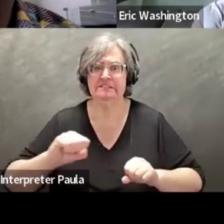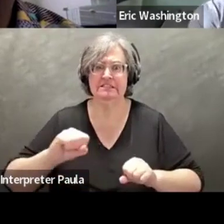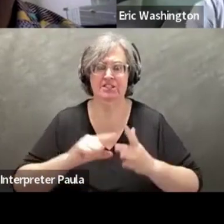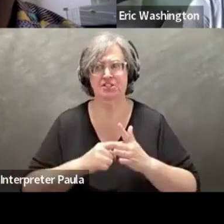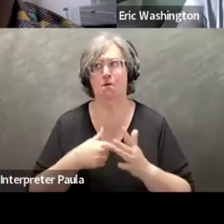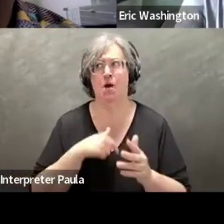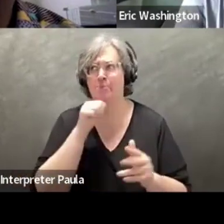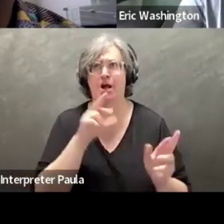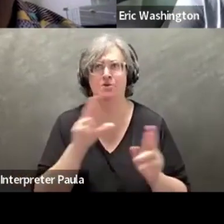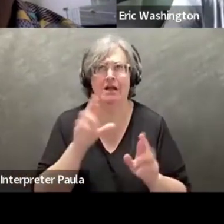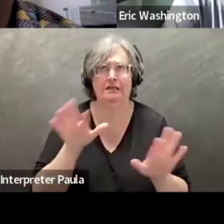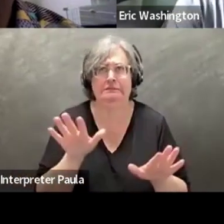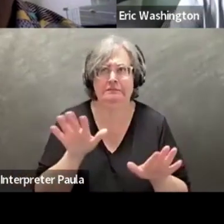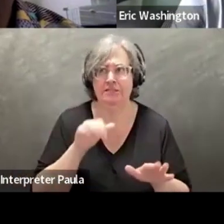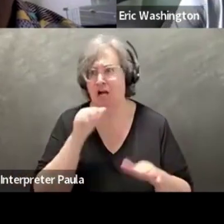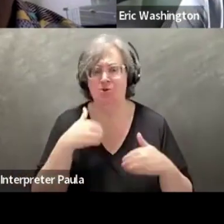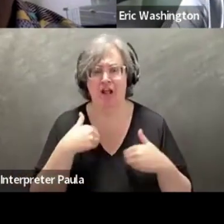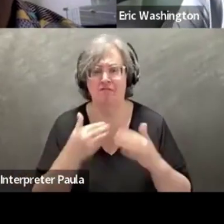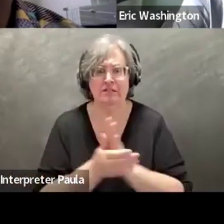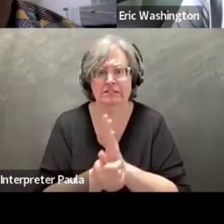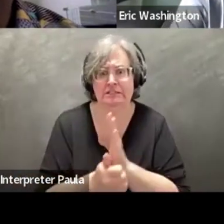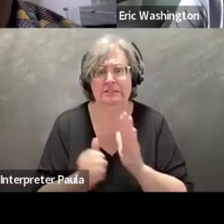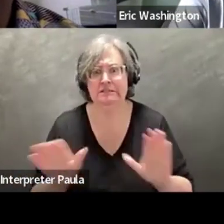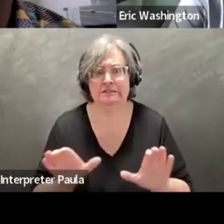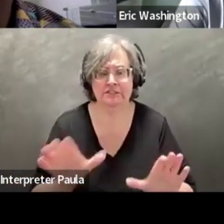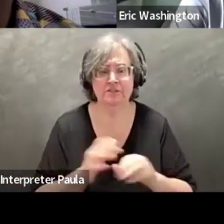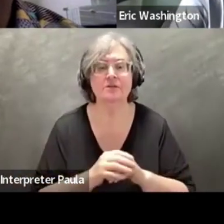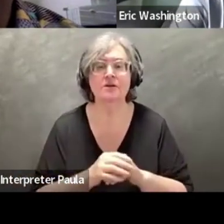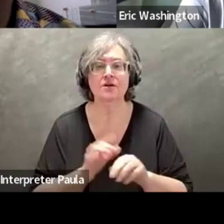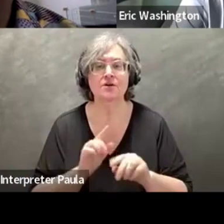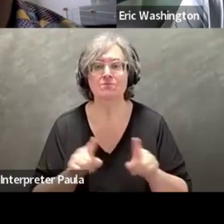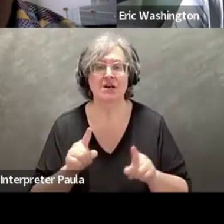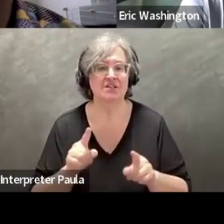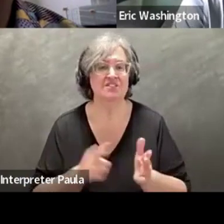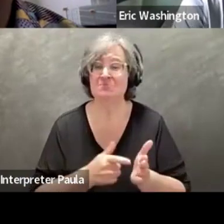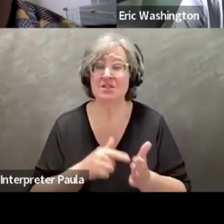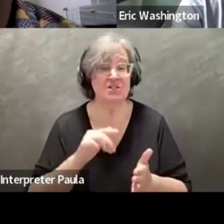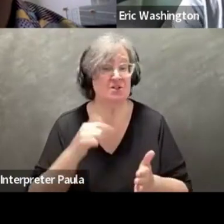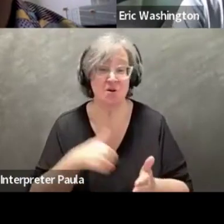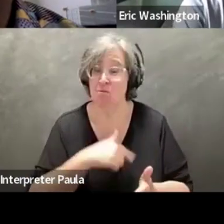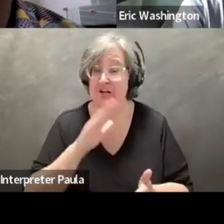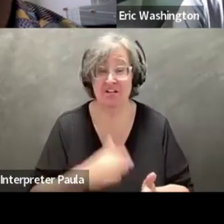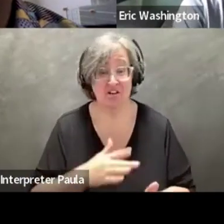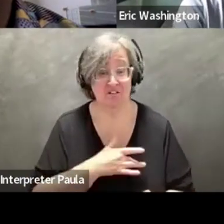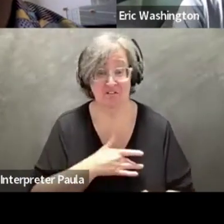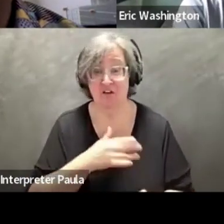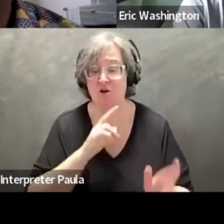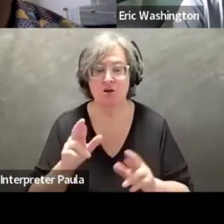ready. I'm not prepared. I don't have the tools. But sometimes we'll never feel ready, and that just getting into it and then